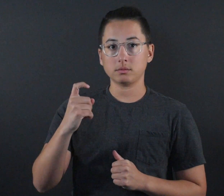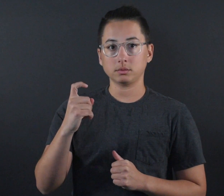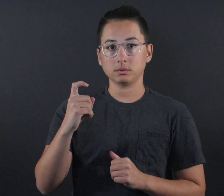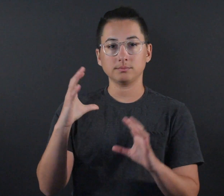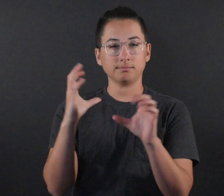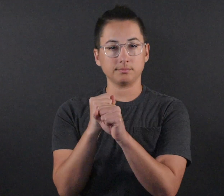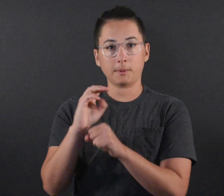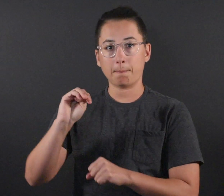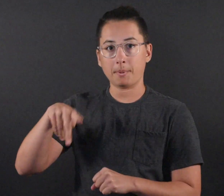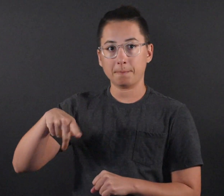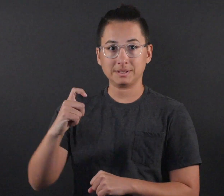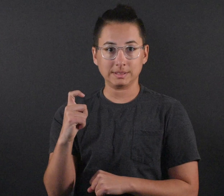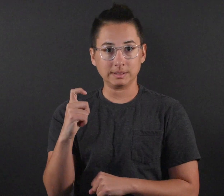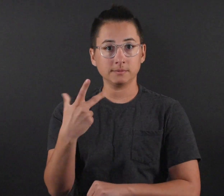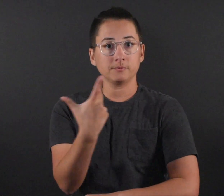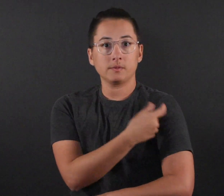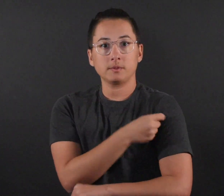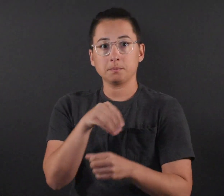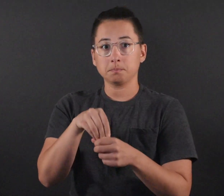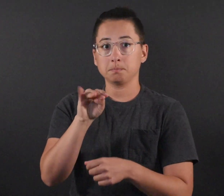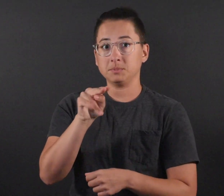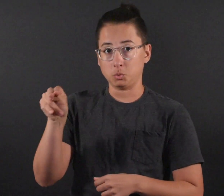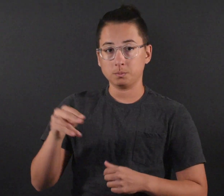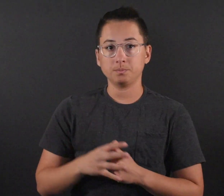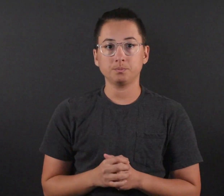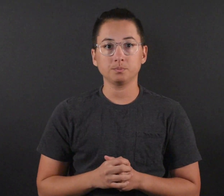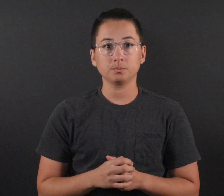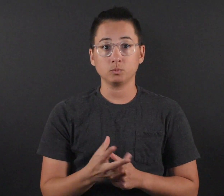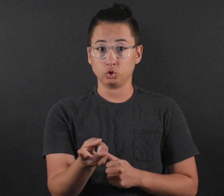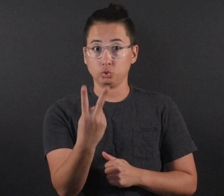Monkeypox (MPX) Vaccine in Minnesota